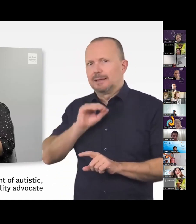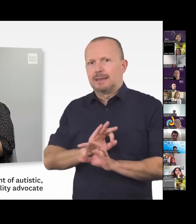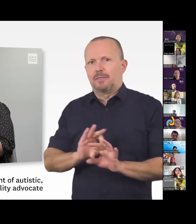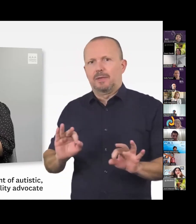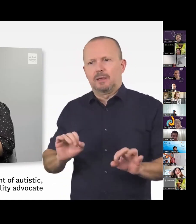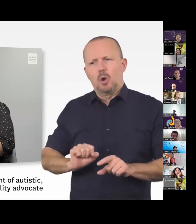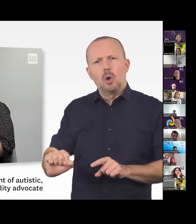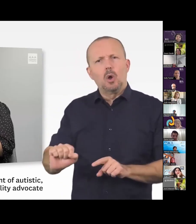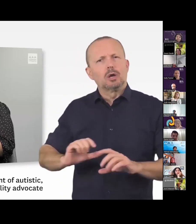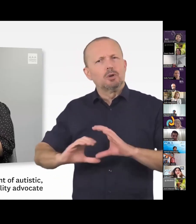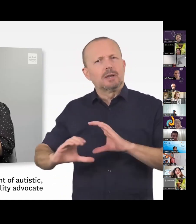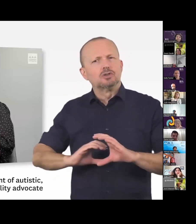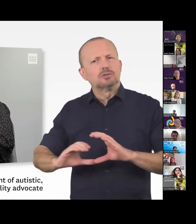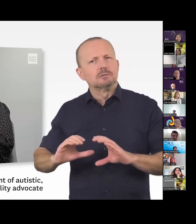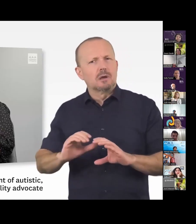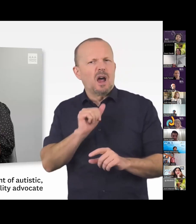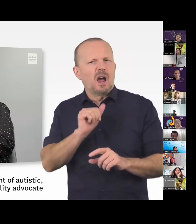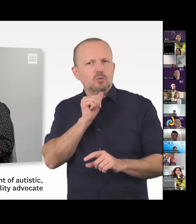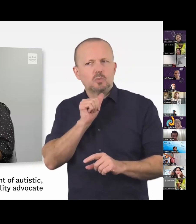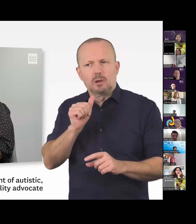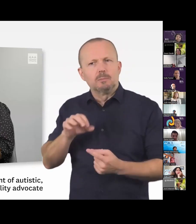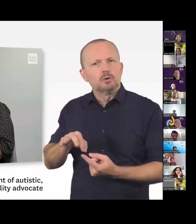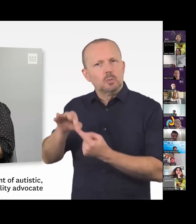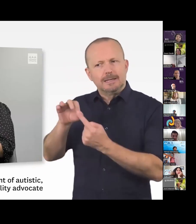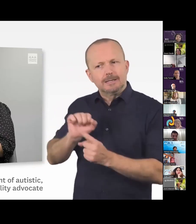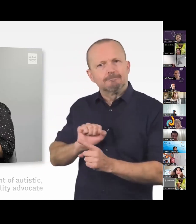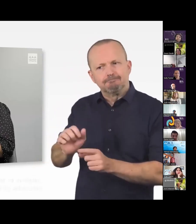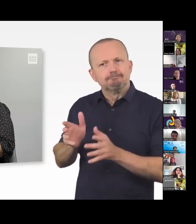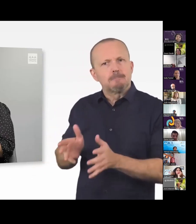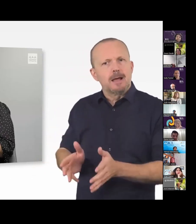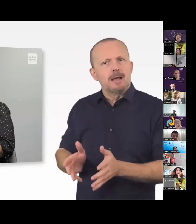and has a form of communication that is different to most,